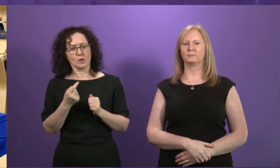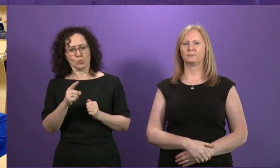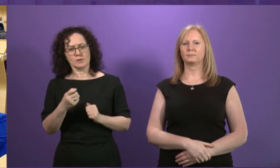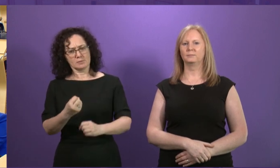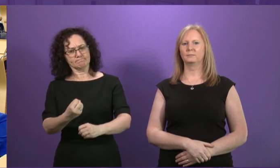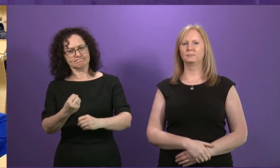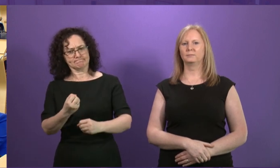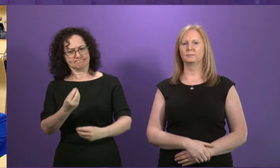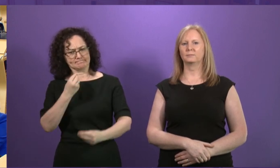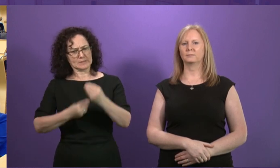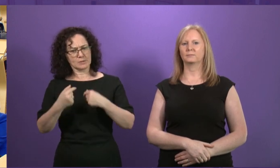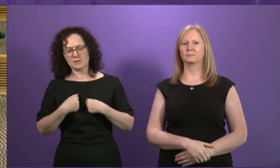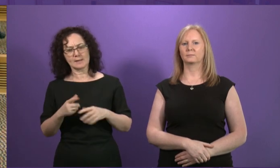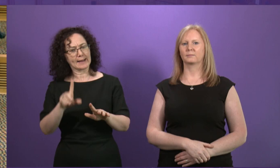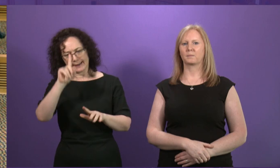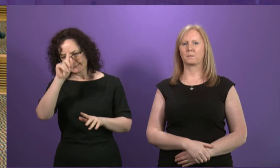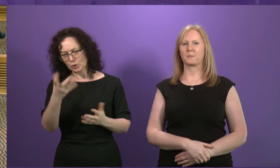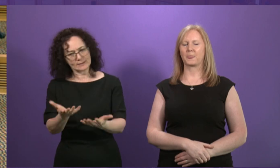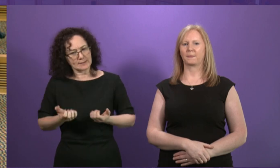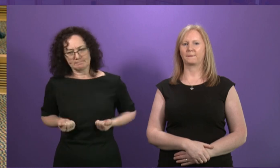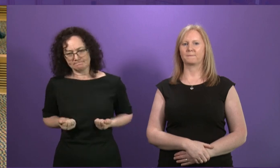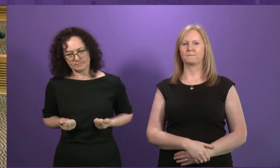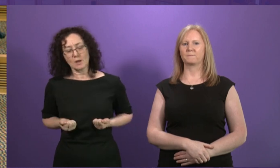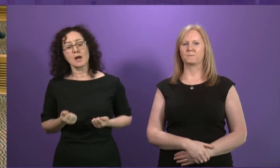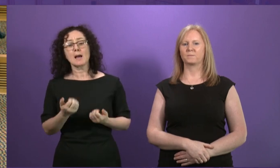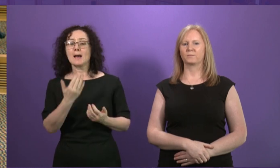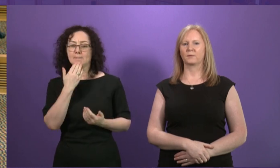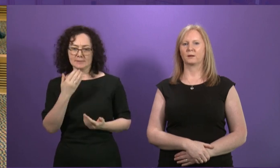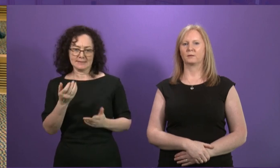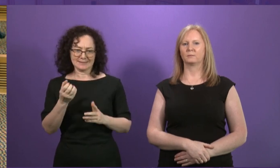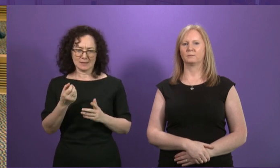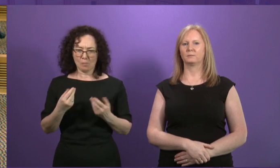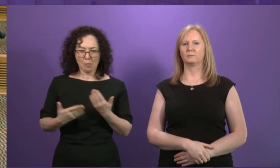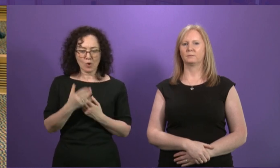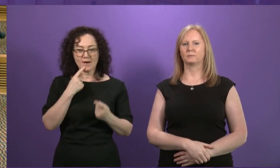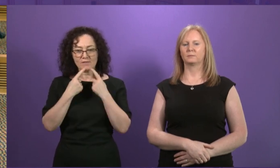is unacceptable. If he wants to provide greater detail of his constituent’s case, the health